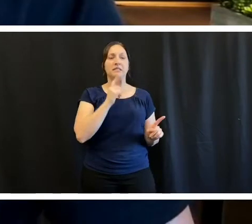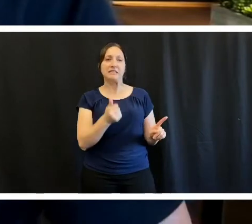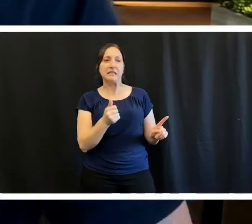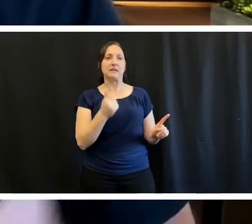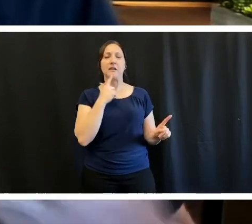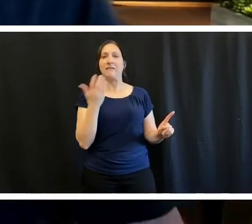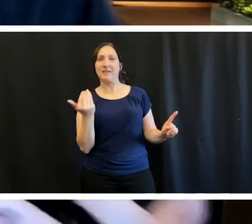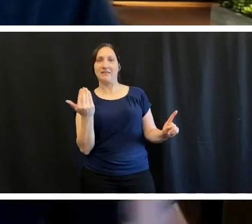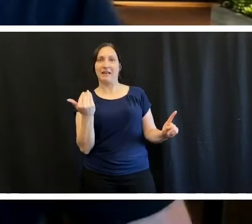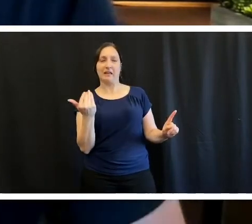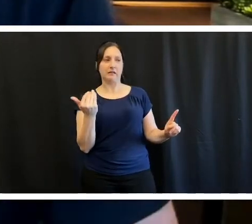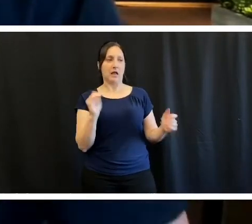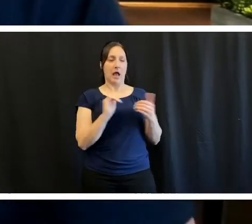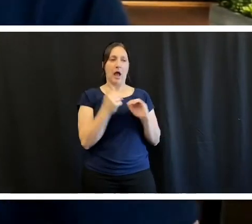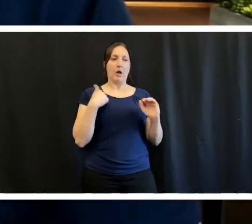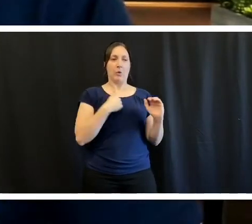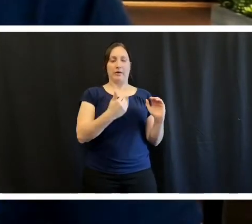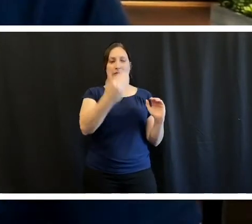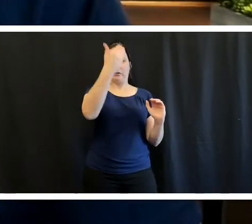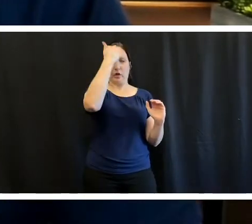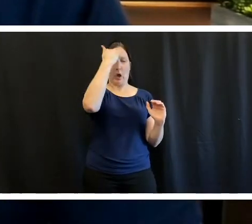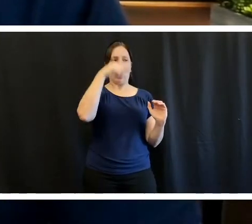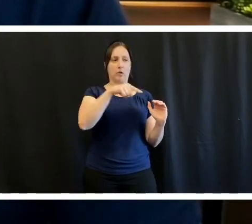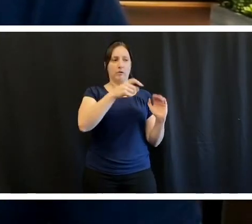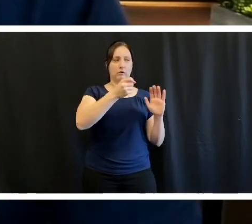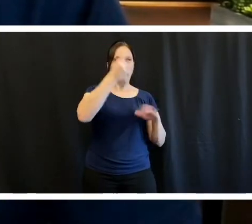and how to work with the content and the curriculum.